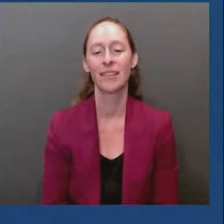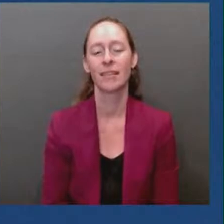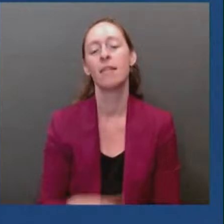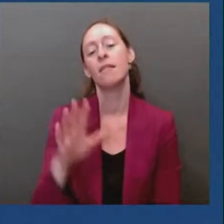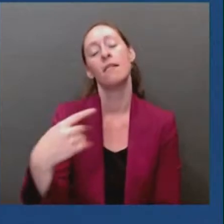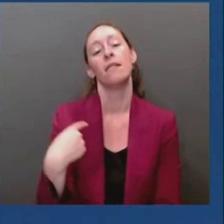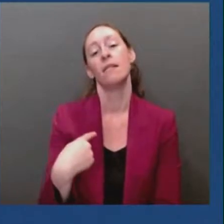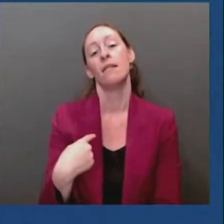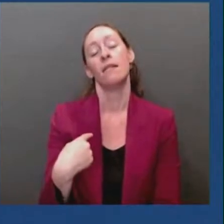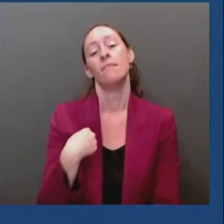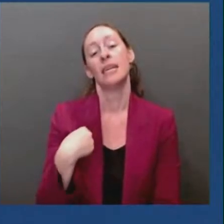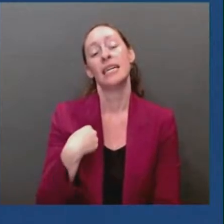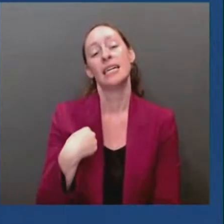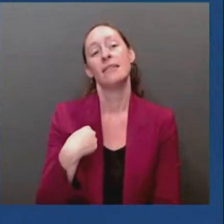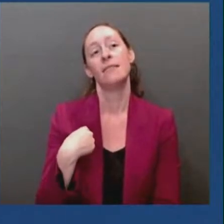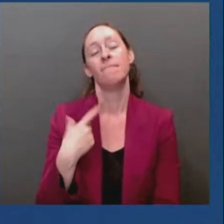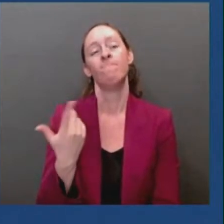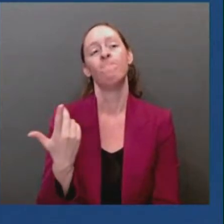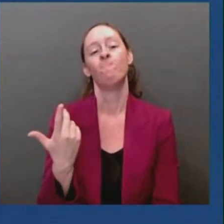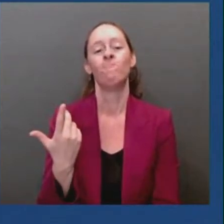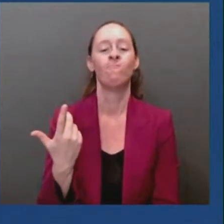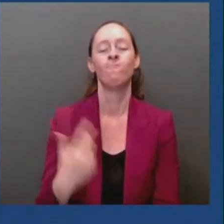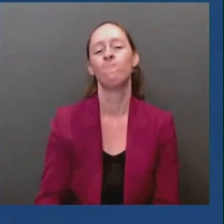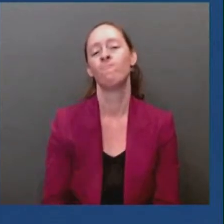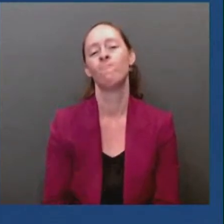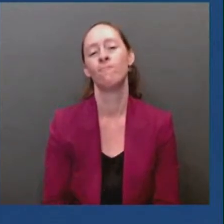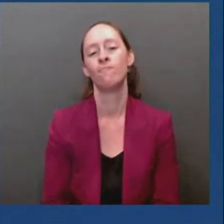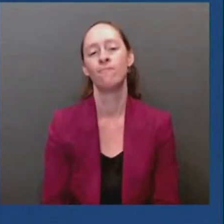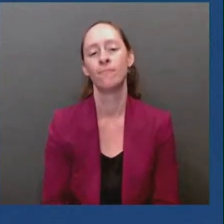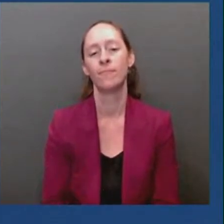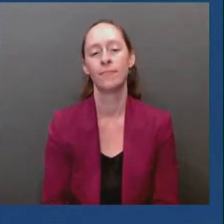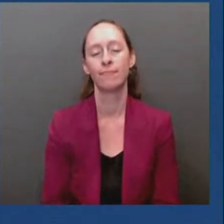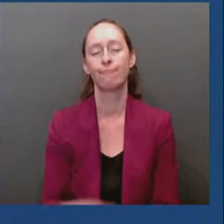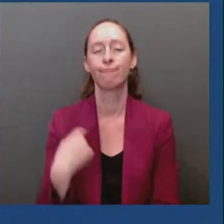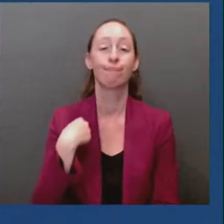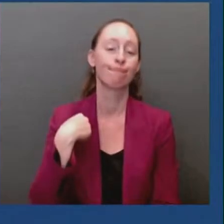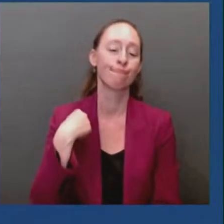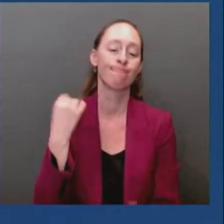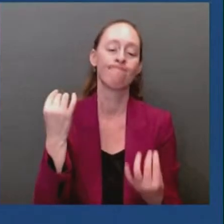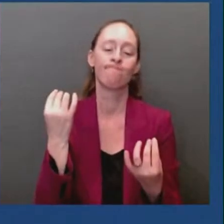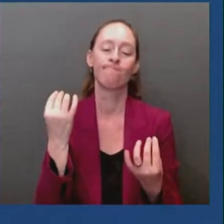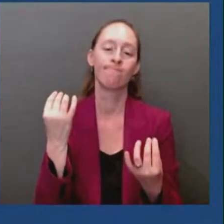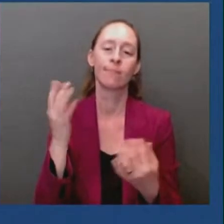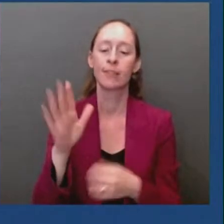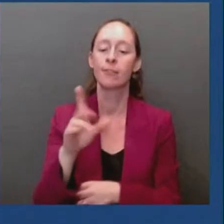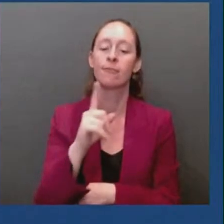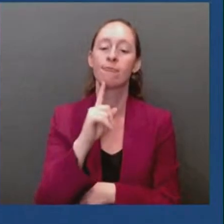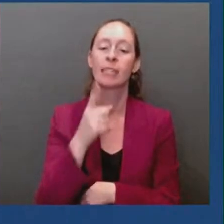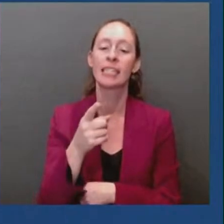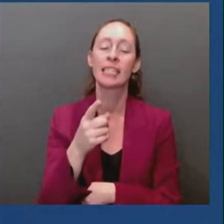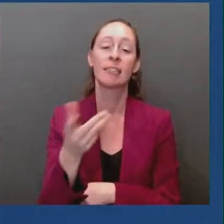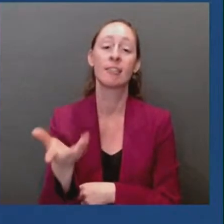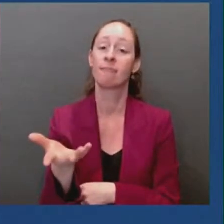' ELSE ANY ONE SPECIFIC